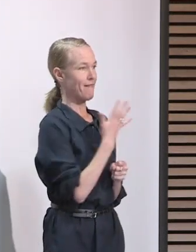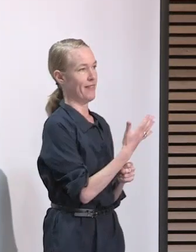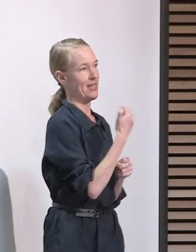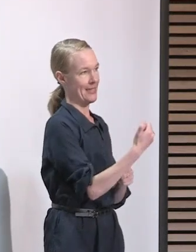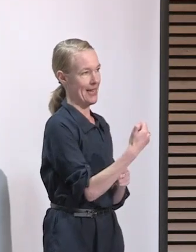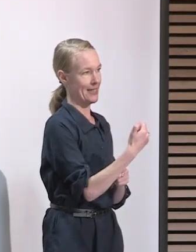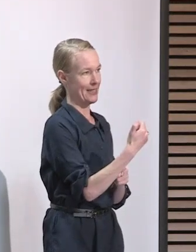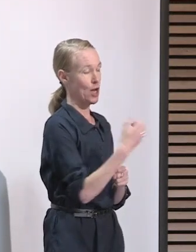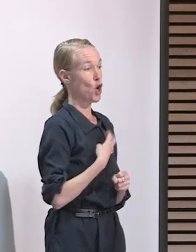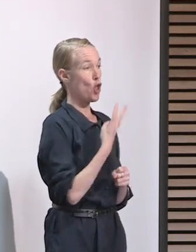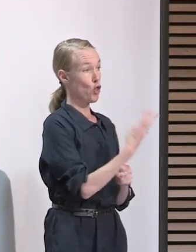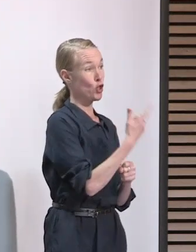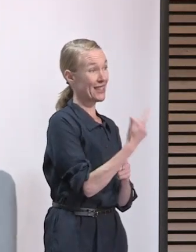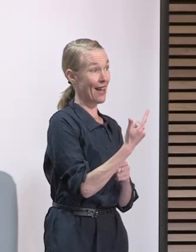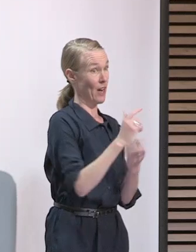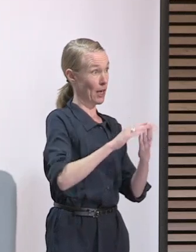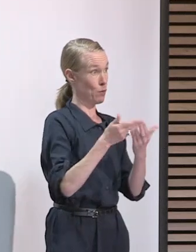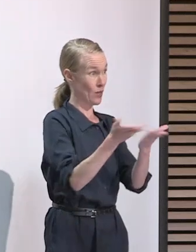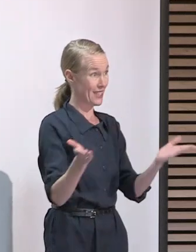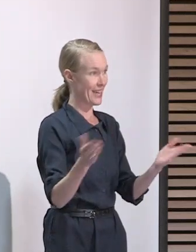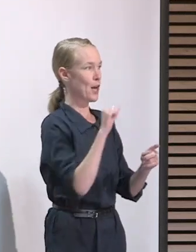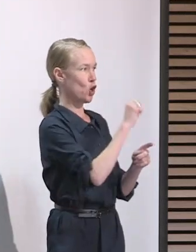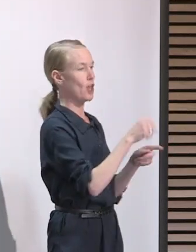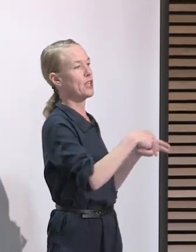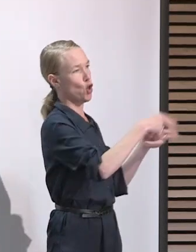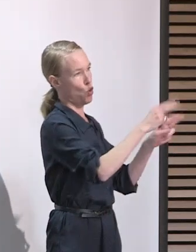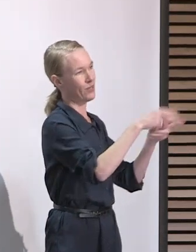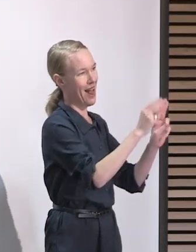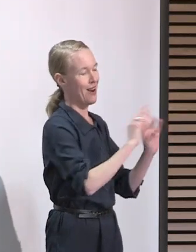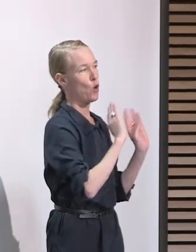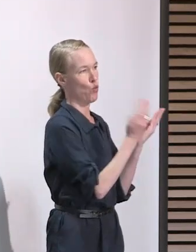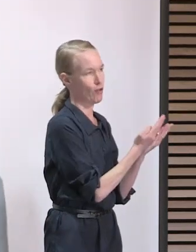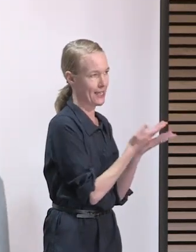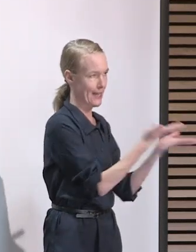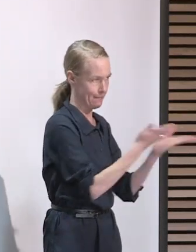in New Zealand is 56, of which